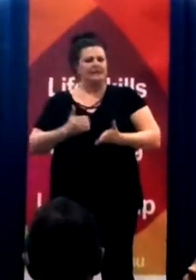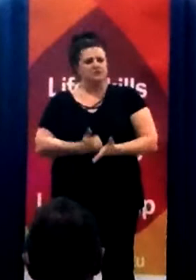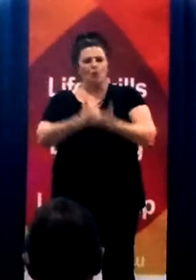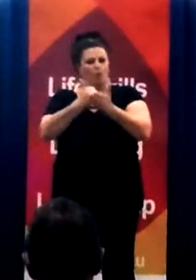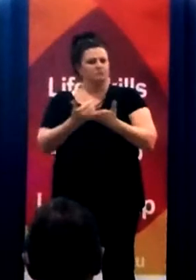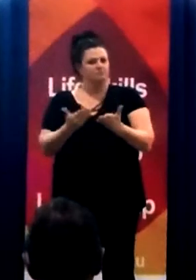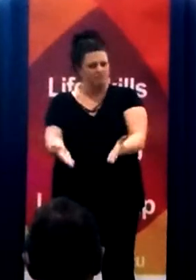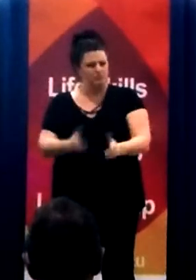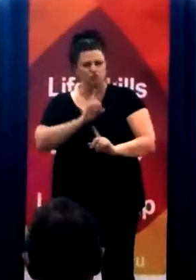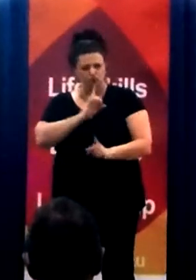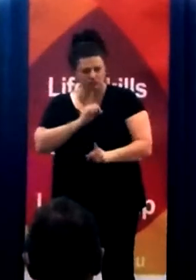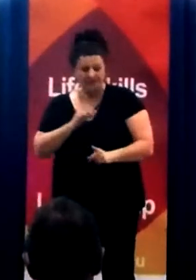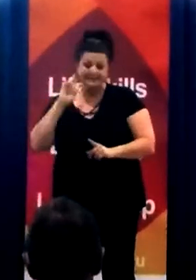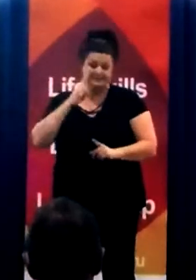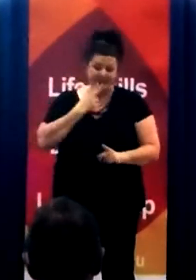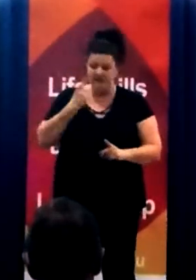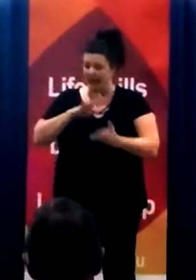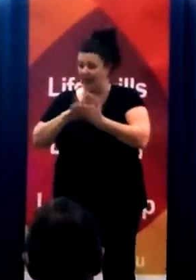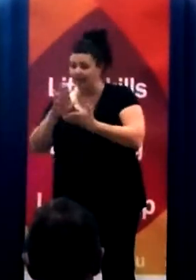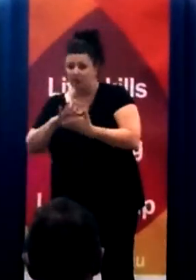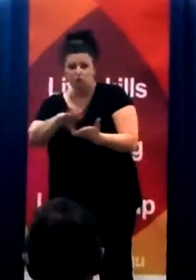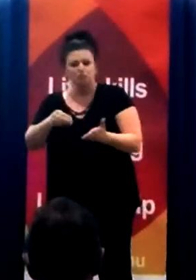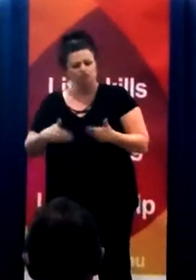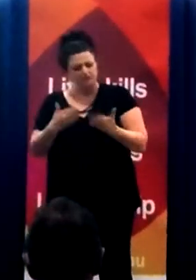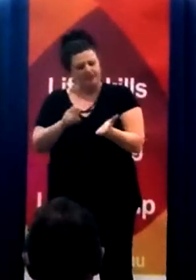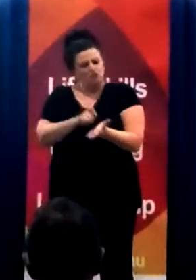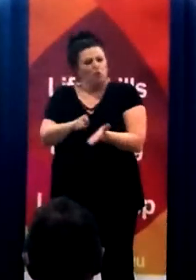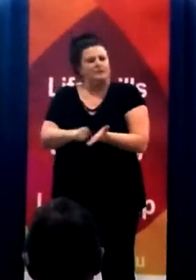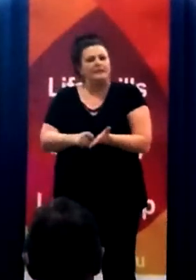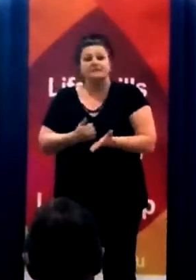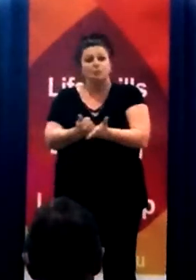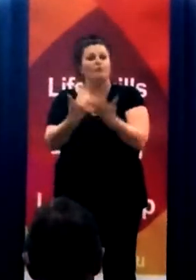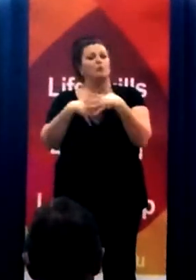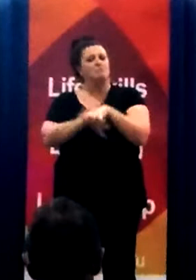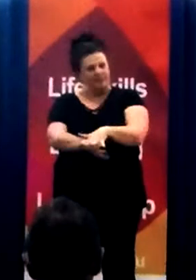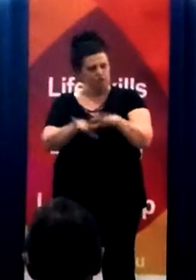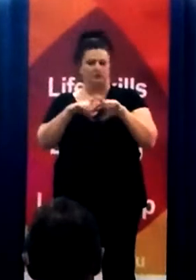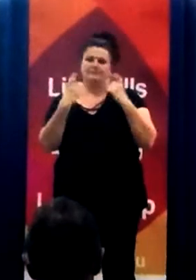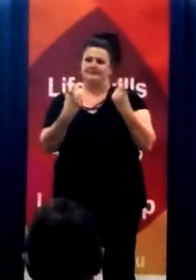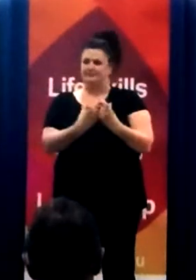Both Deaf and Hard of Hearing students receive note-taking support in their mainstream classes.